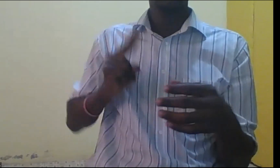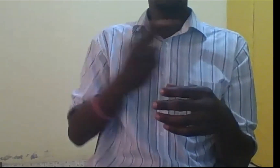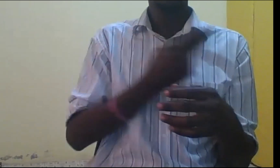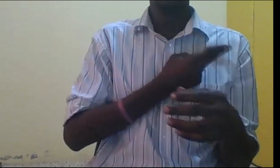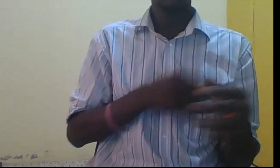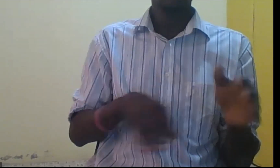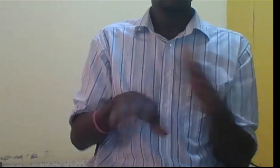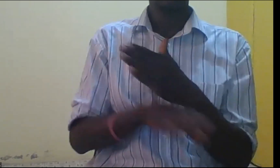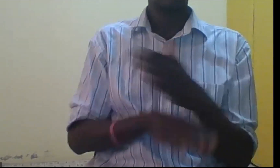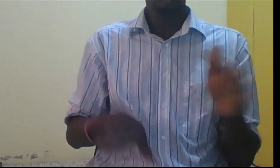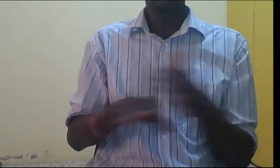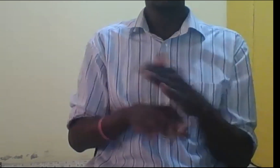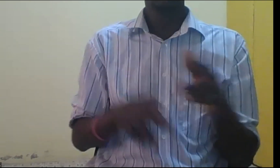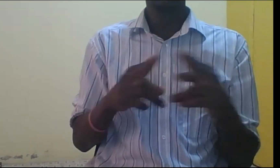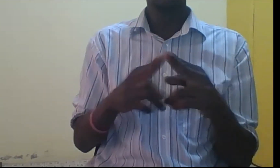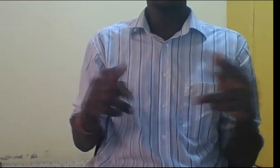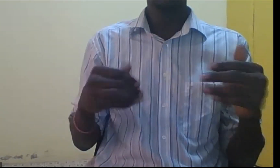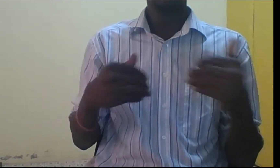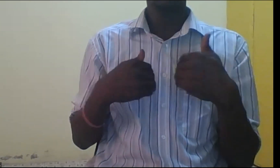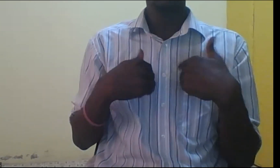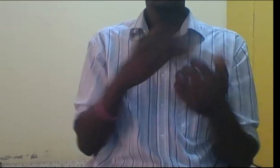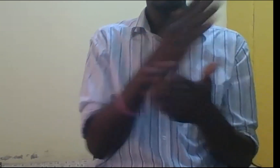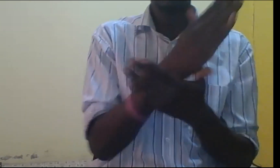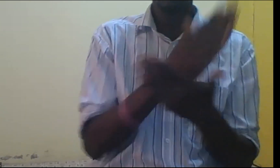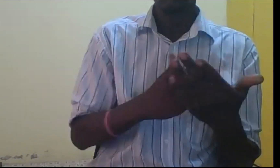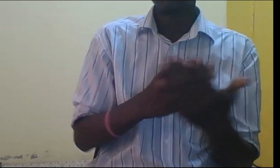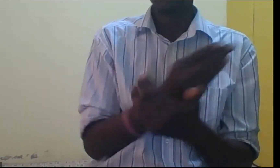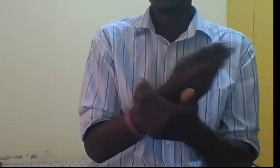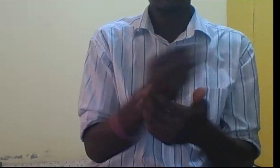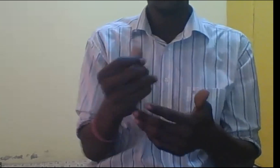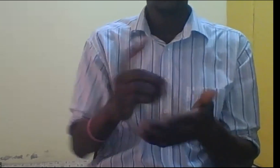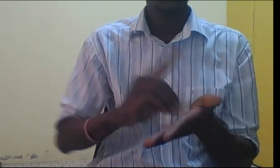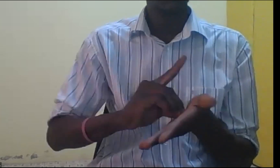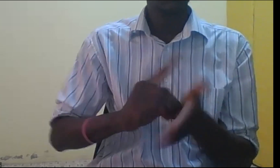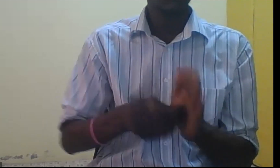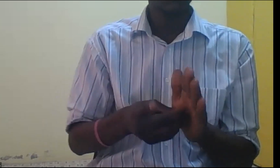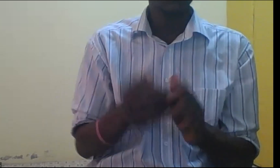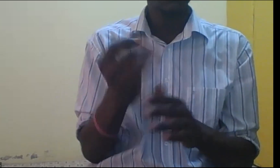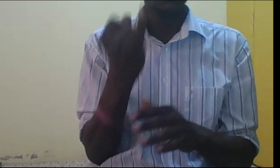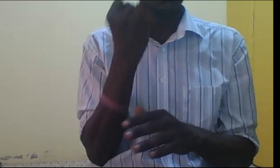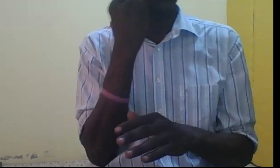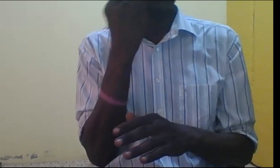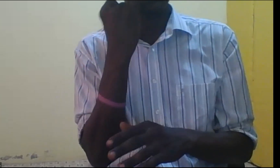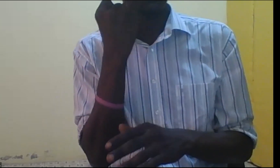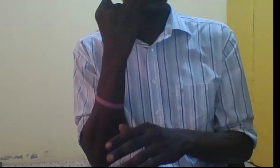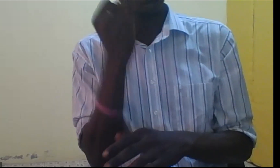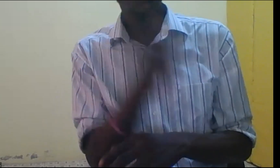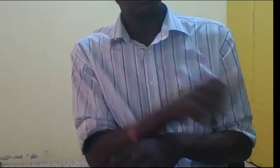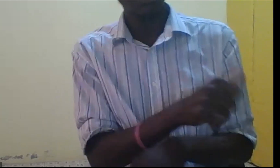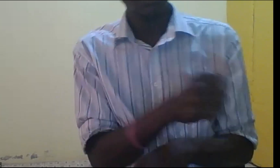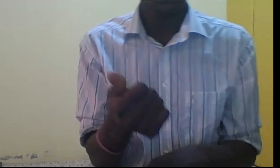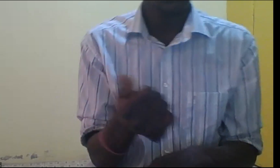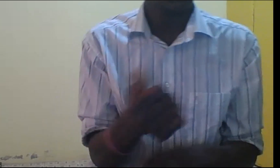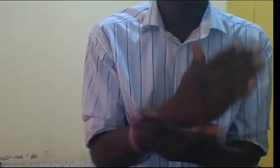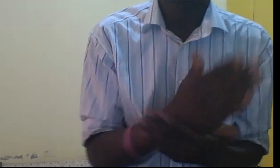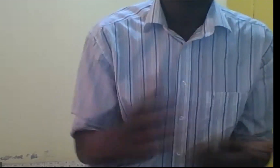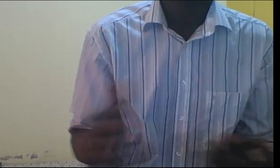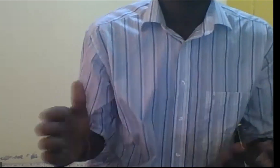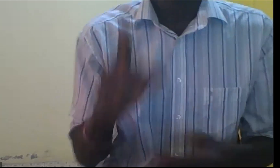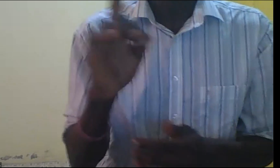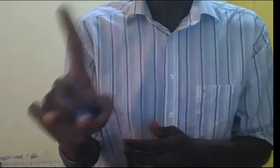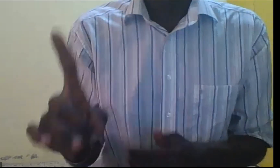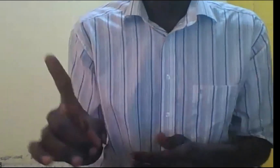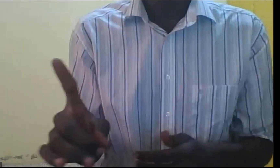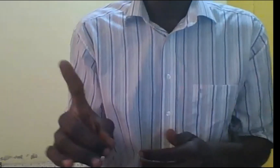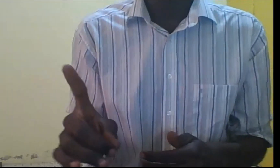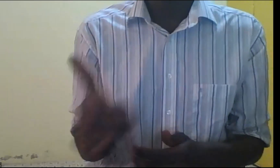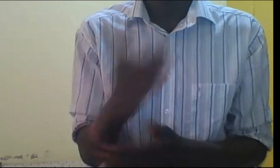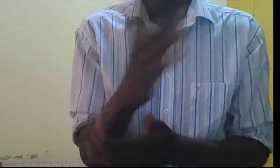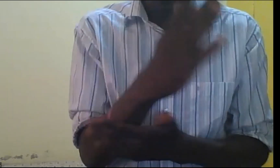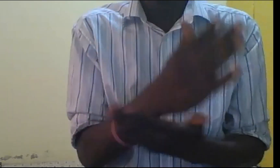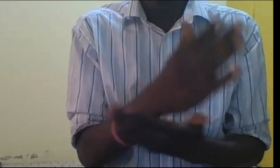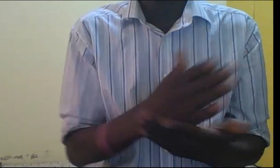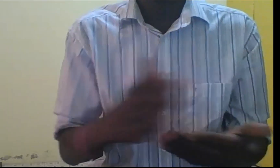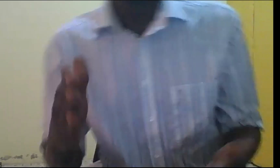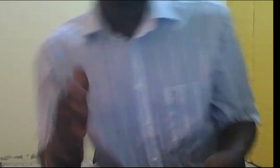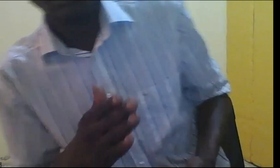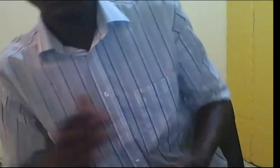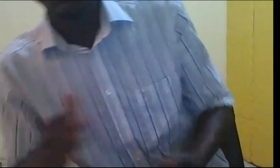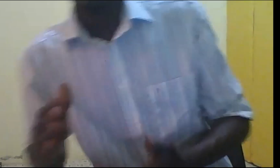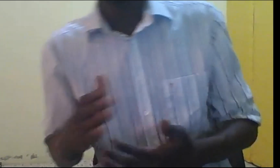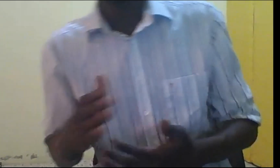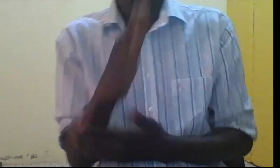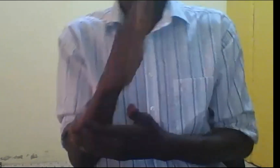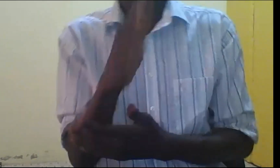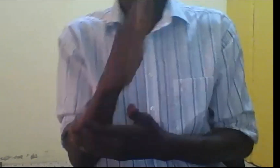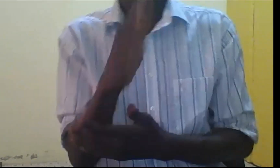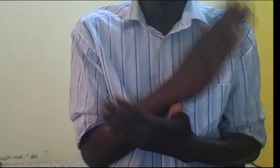so we have a couple of minutes left. If any group wants to really share something that they heard of, anyone wants to really share, something that they heard that they feel is something they can apply immediately.